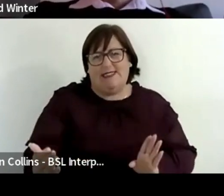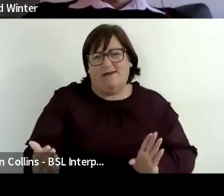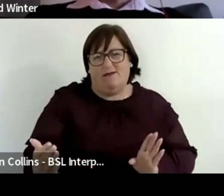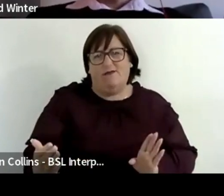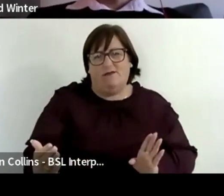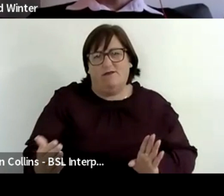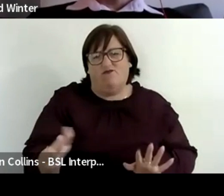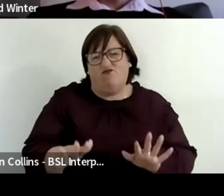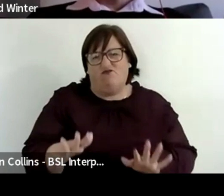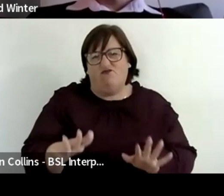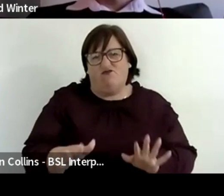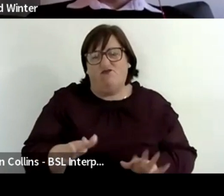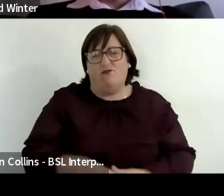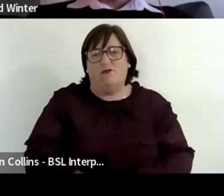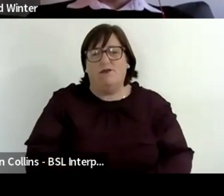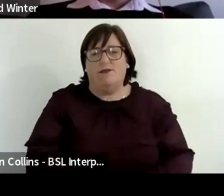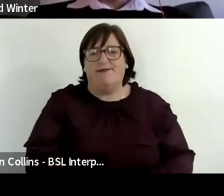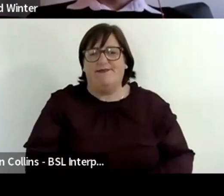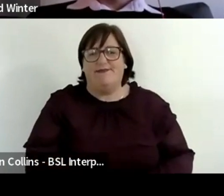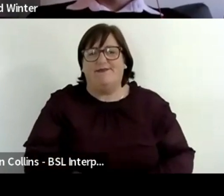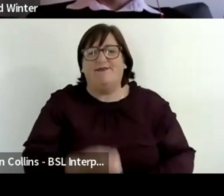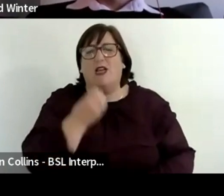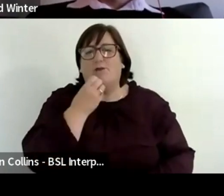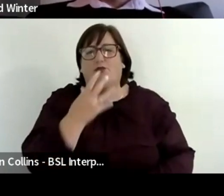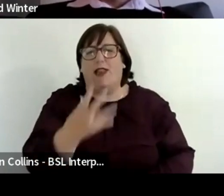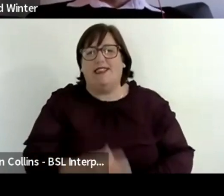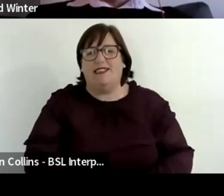Thank you for that.